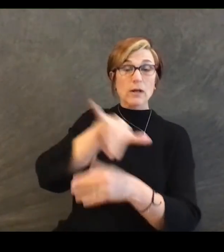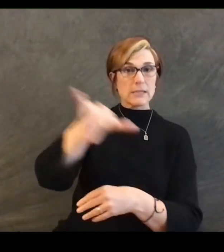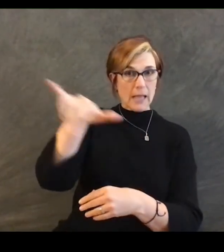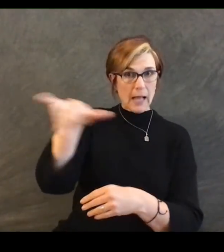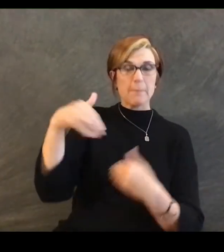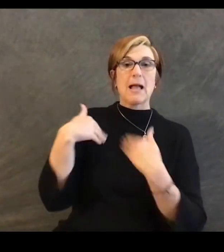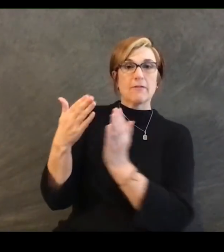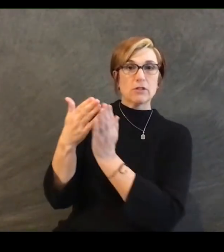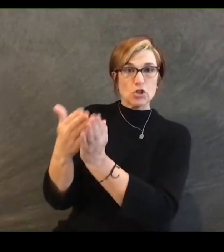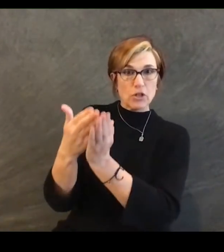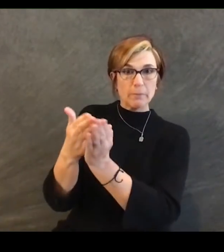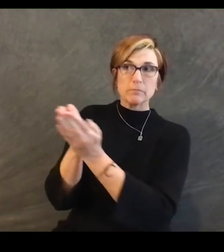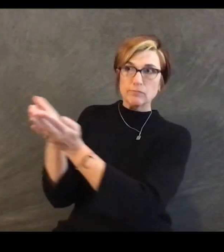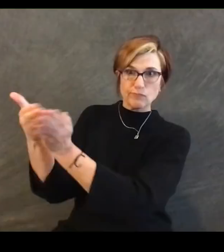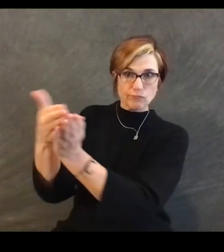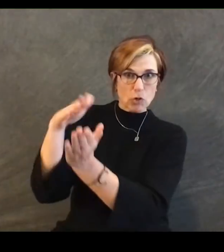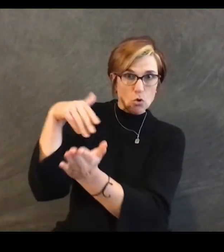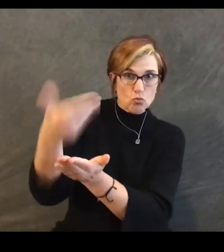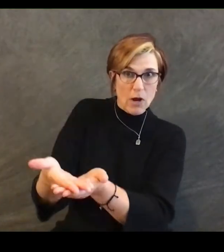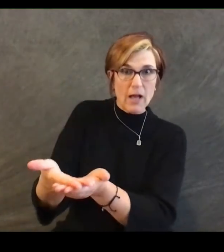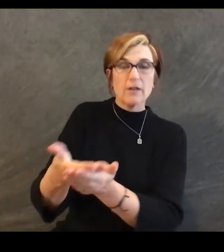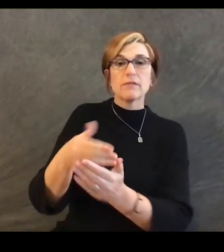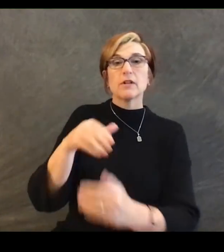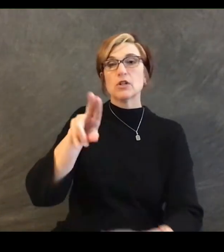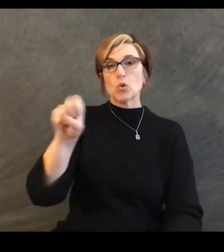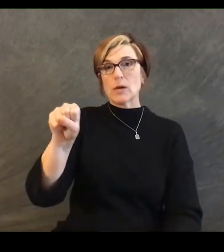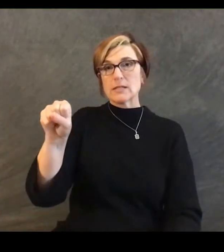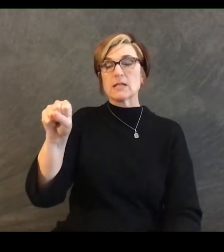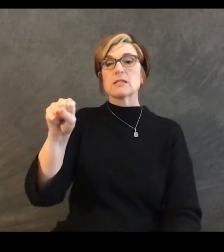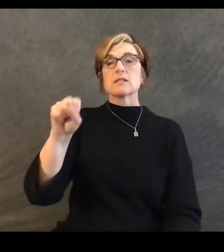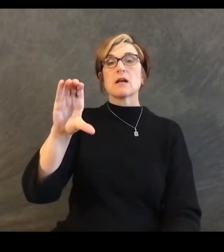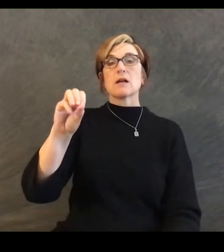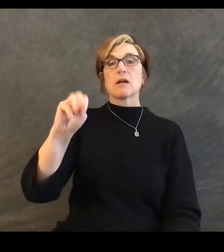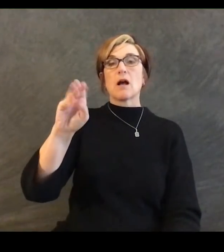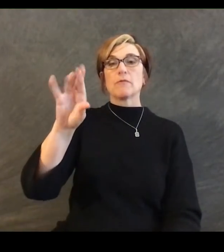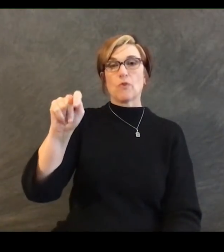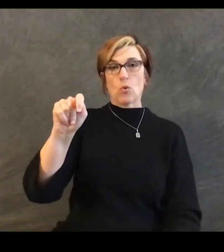we'll be very short while receiving large numbers of patients over a